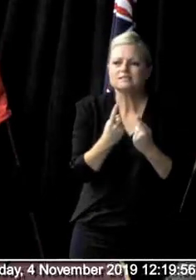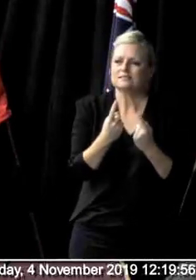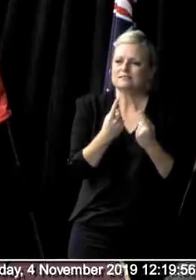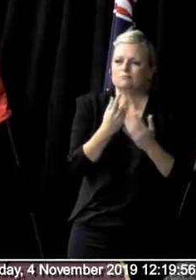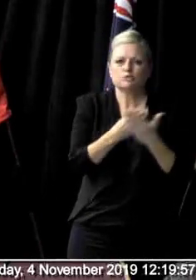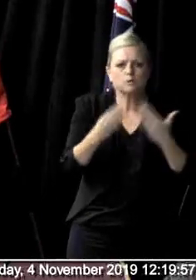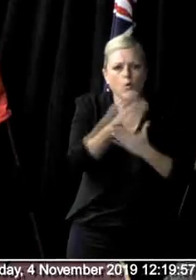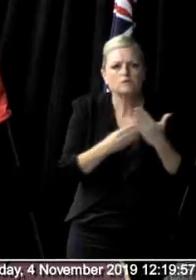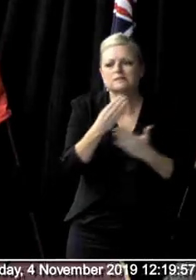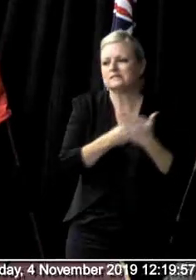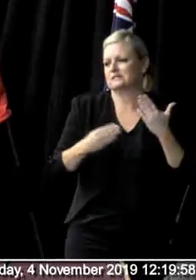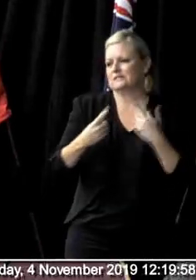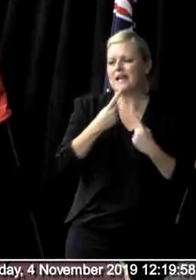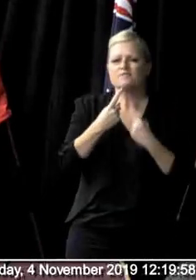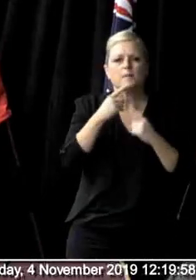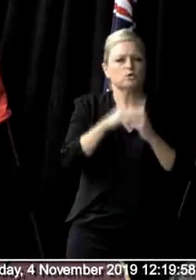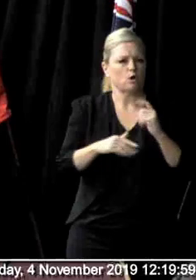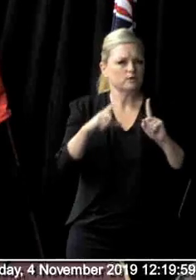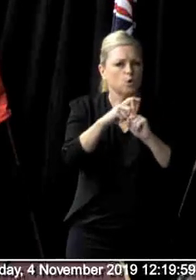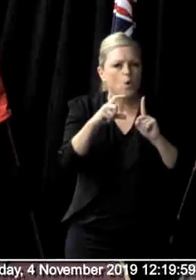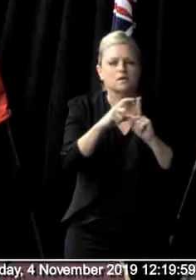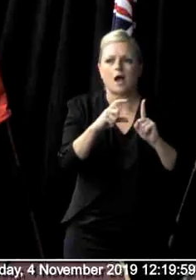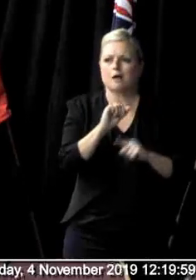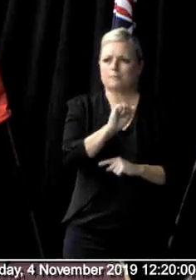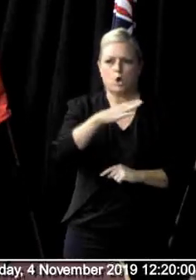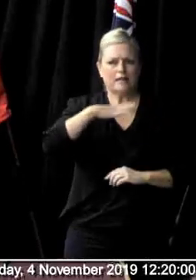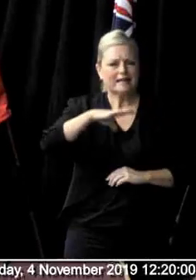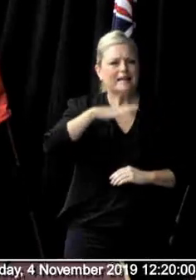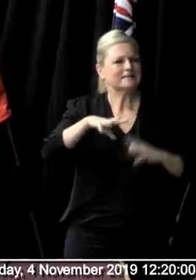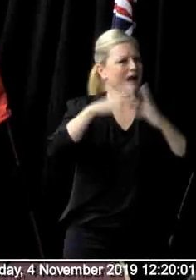It had, you know, information about [REDACTED] her needs and so on.